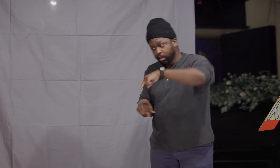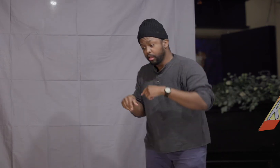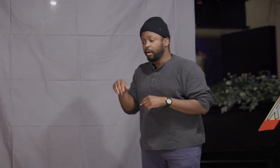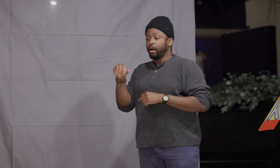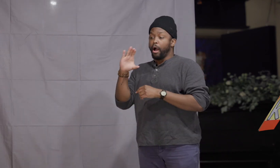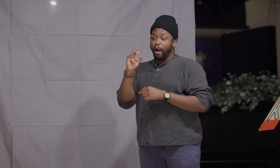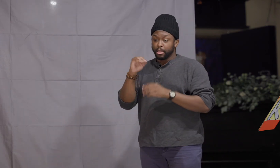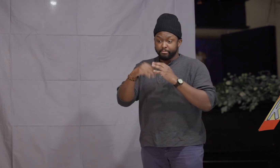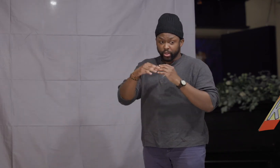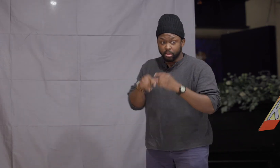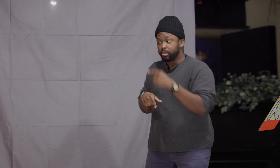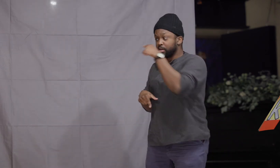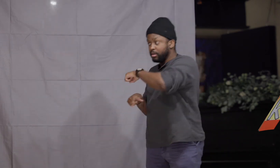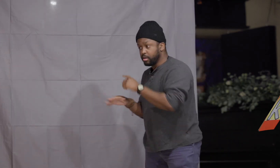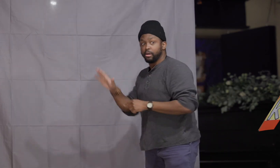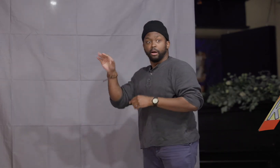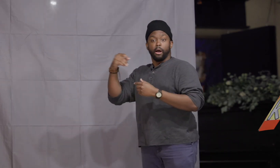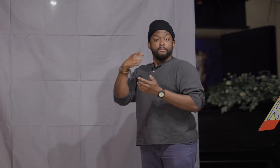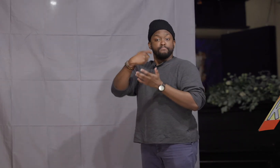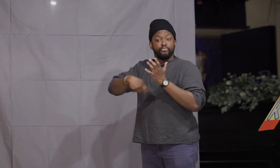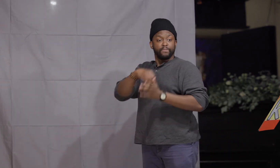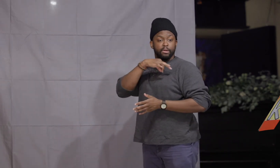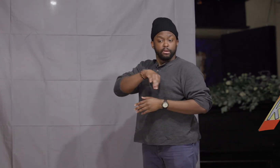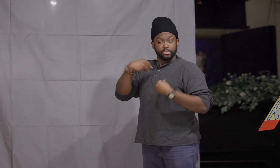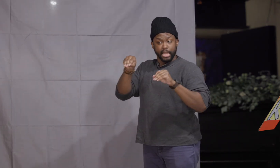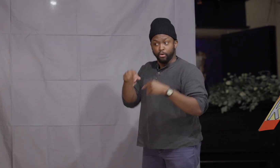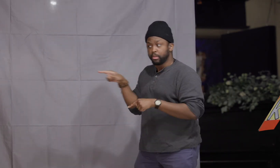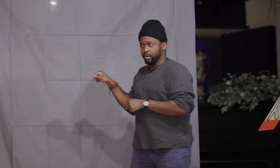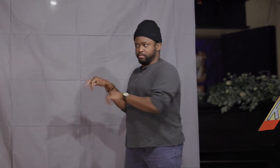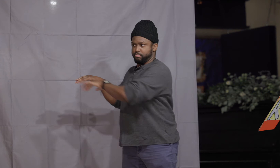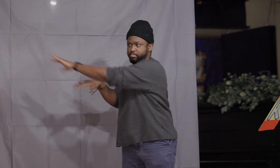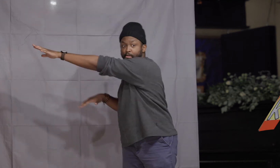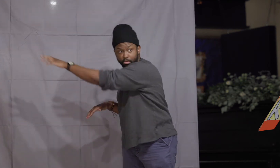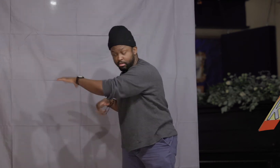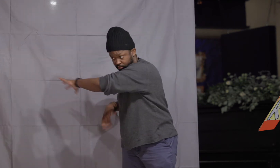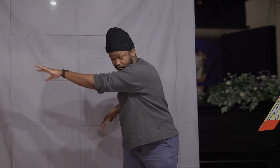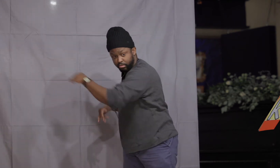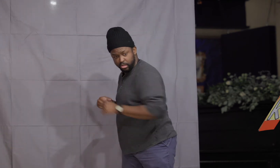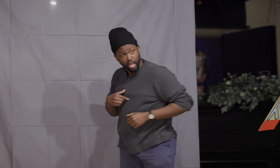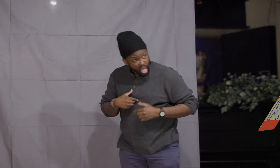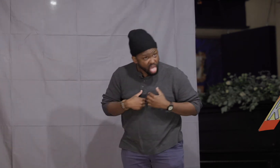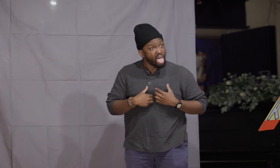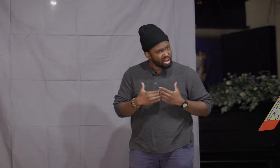to America and how people profited from the sale of human being.